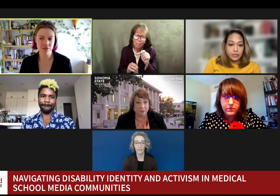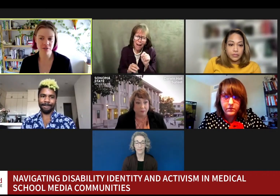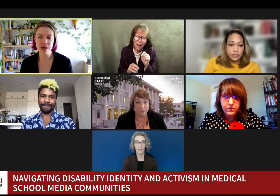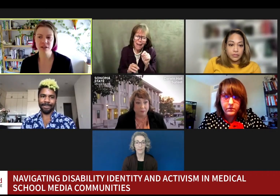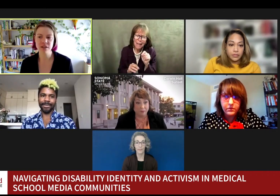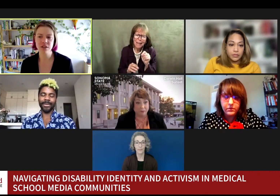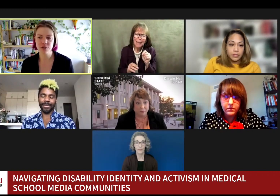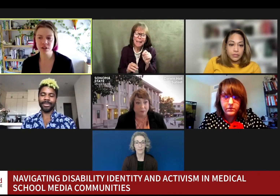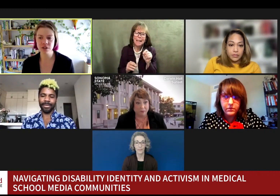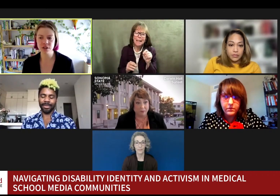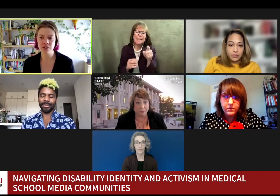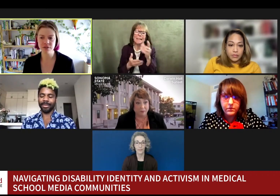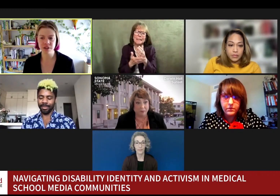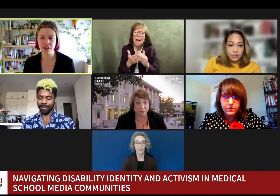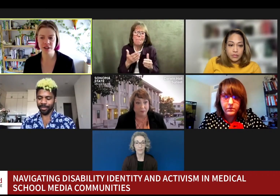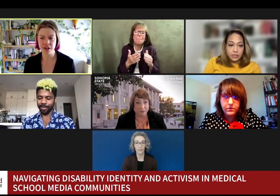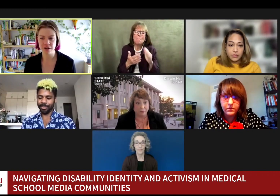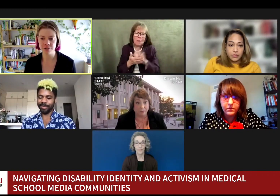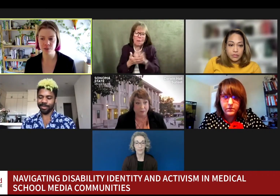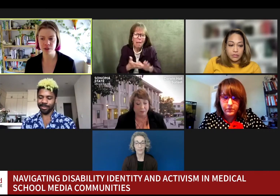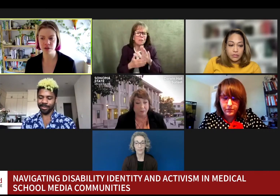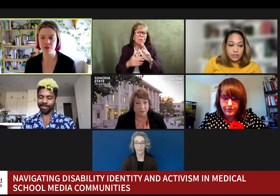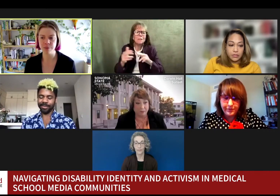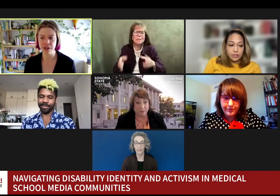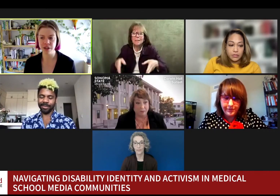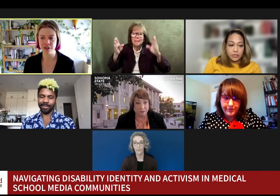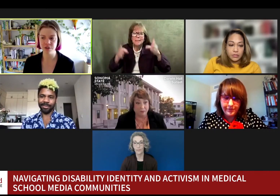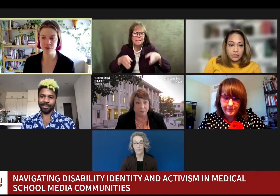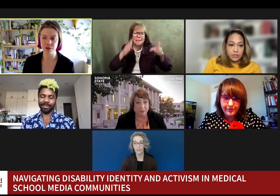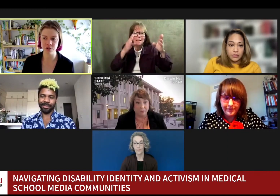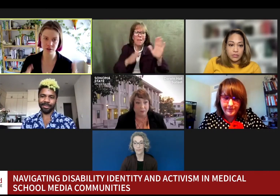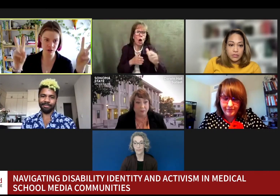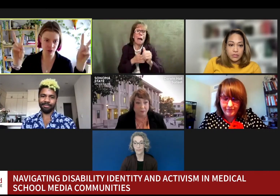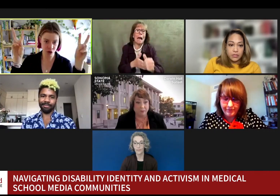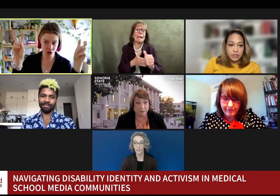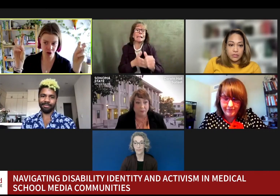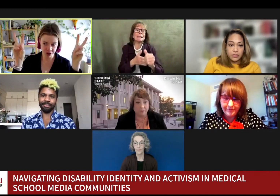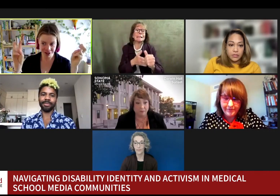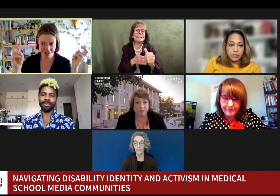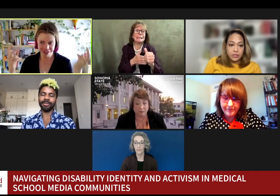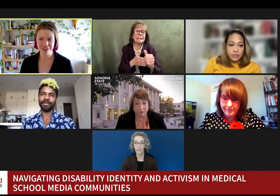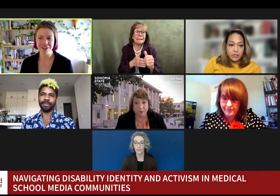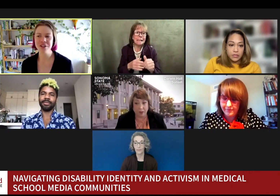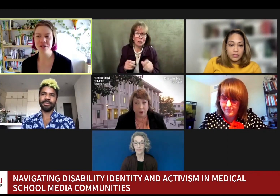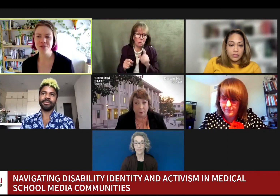offered by institutions severely narrows what social media users should do, and